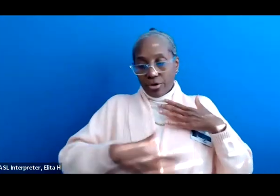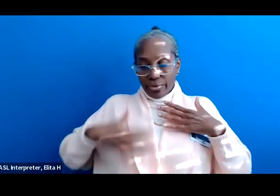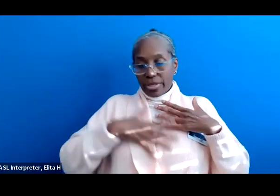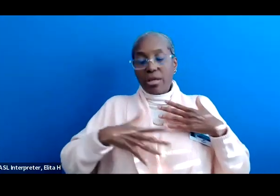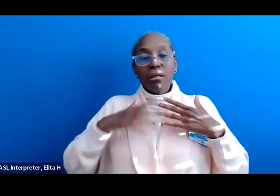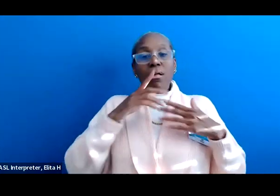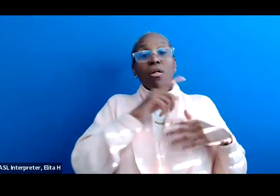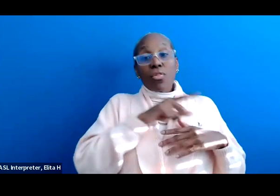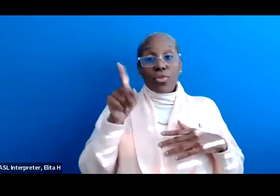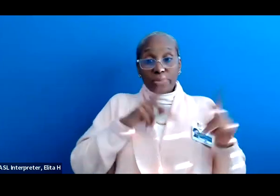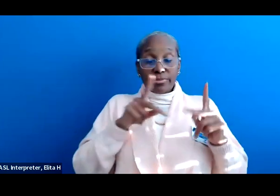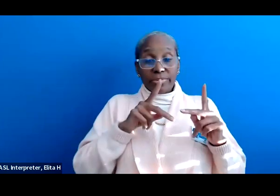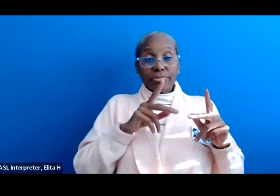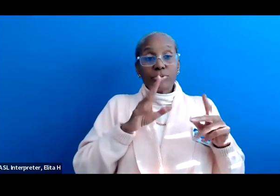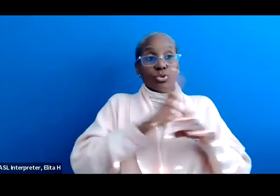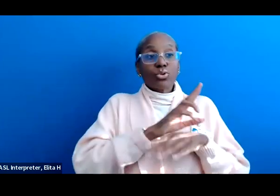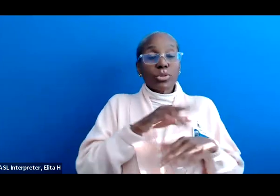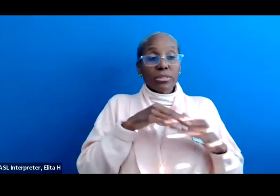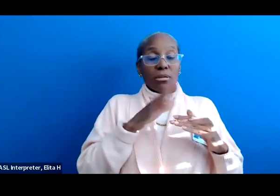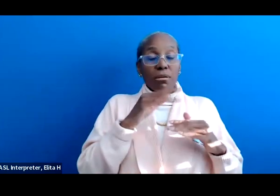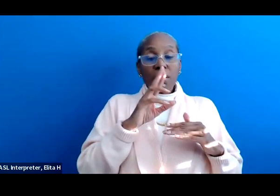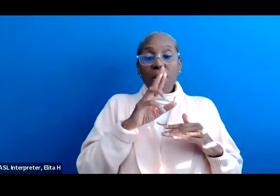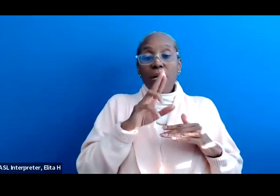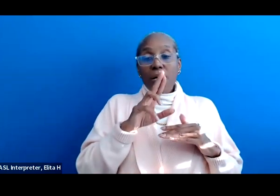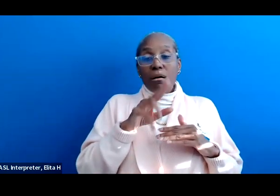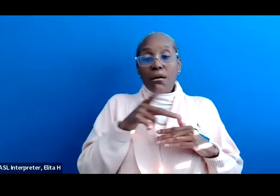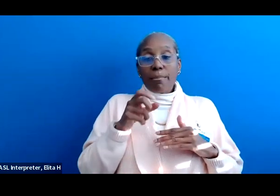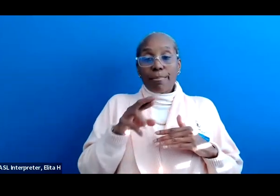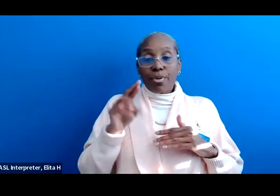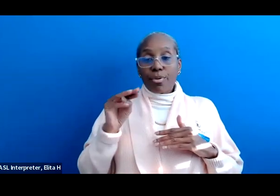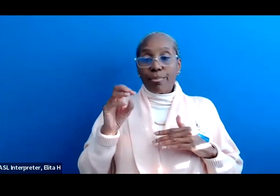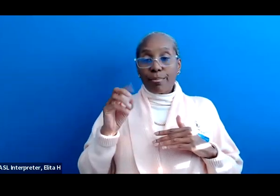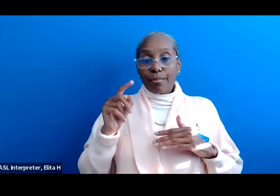Those people go on the upper motor plan, and that is because they have